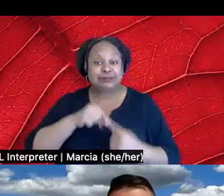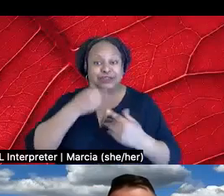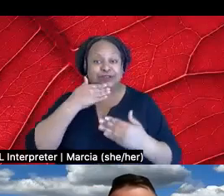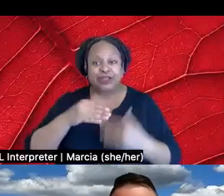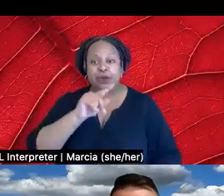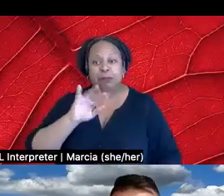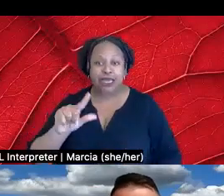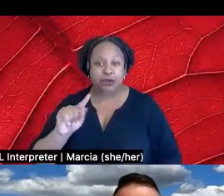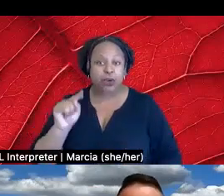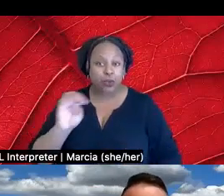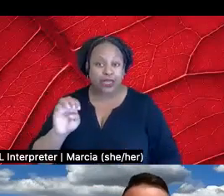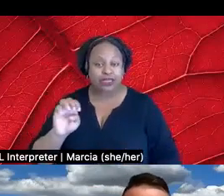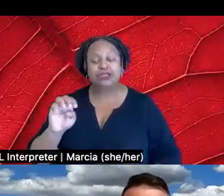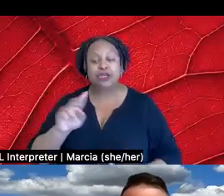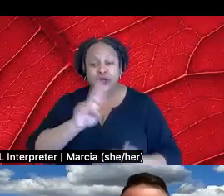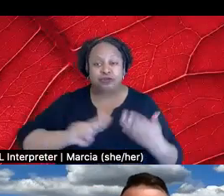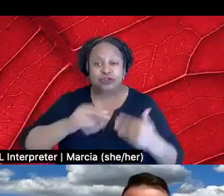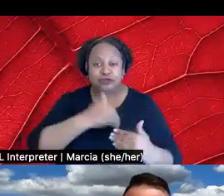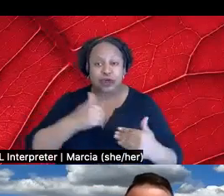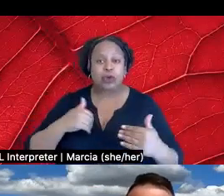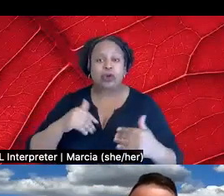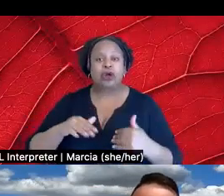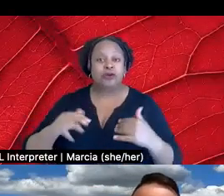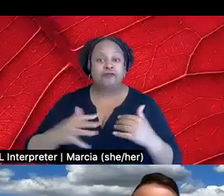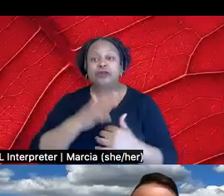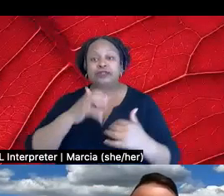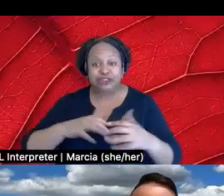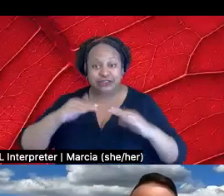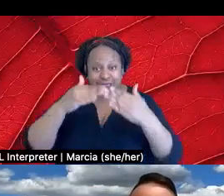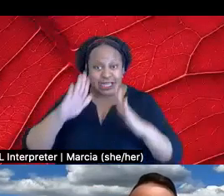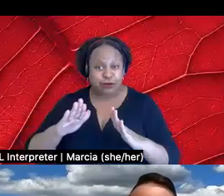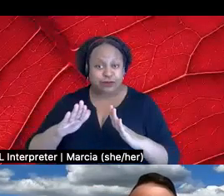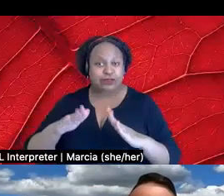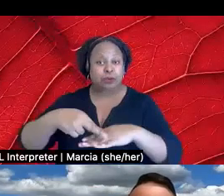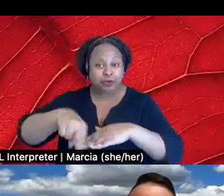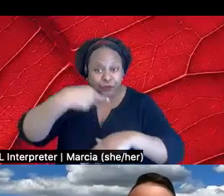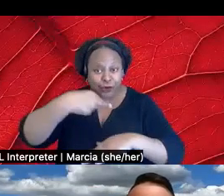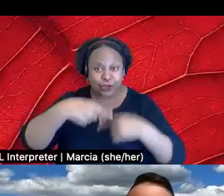Nations House who referred us to you and was very eager to support us in incorporating